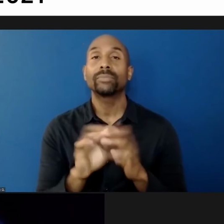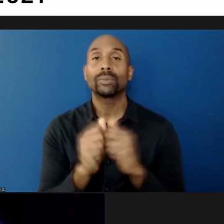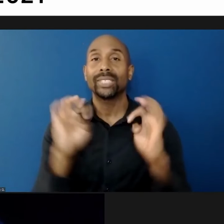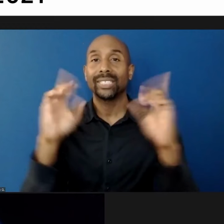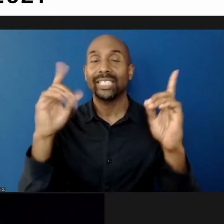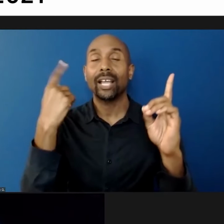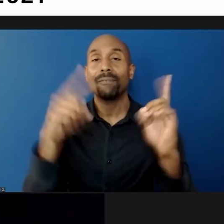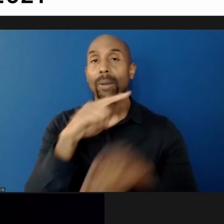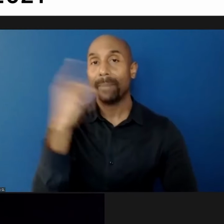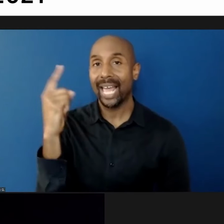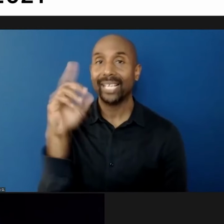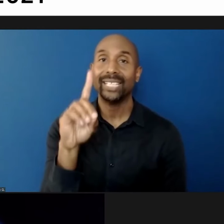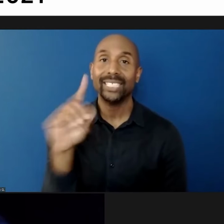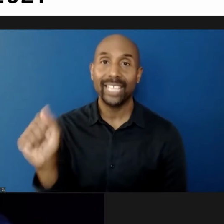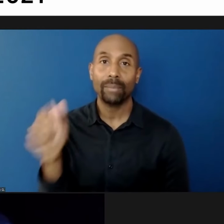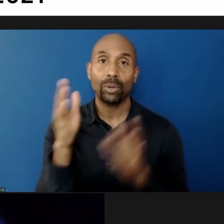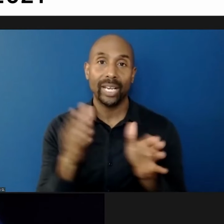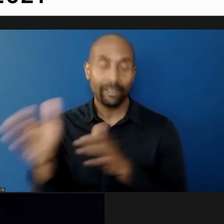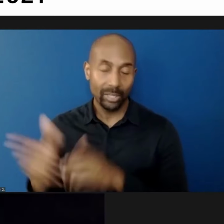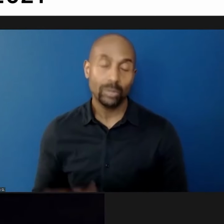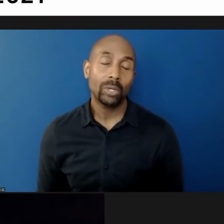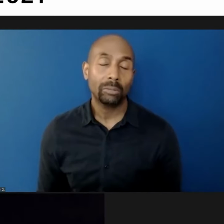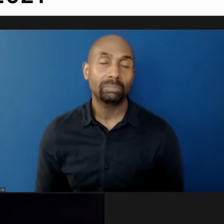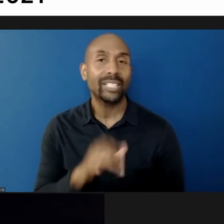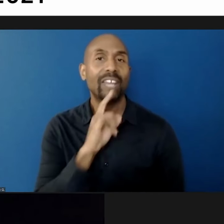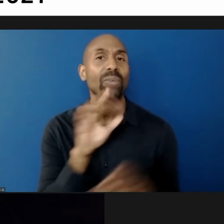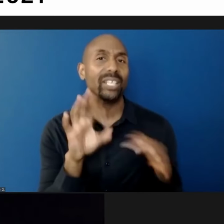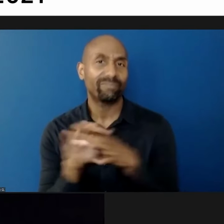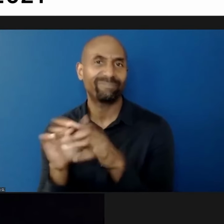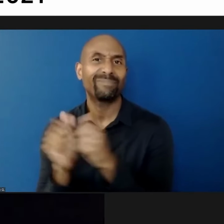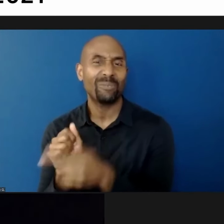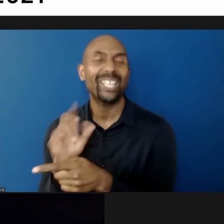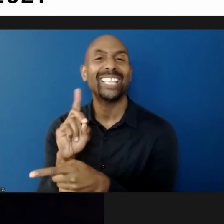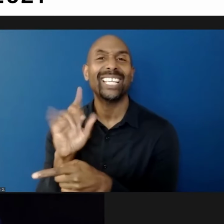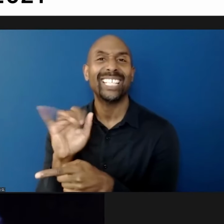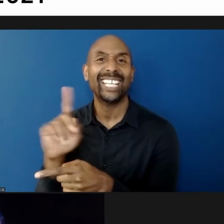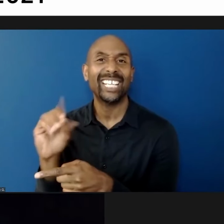individuals and I think that really connects nicely with Dikko's point, and I want to hear